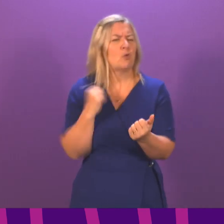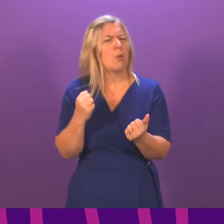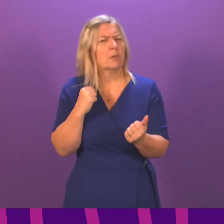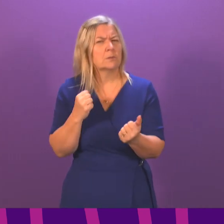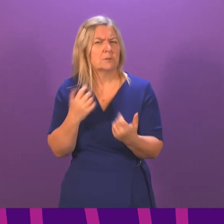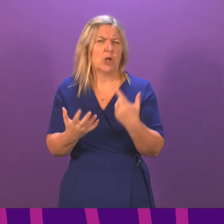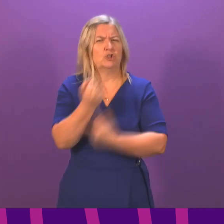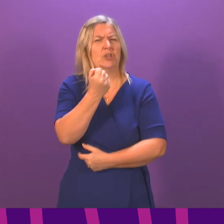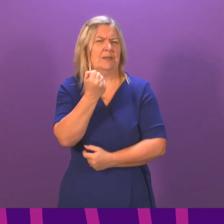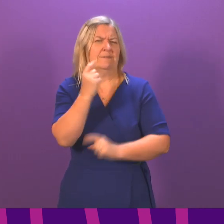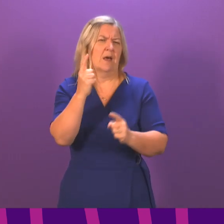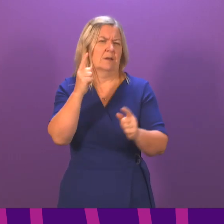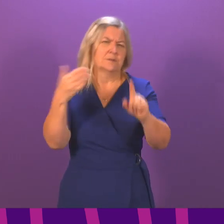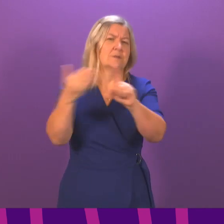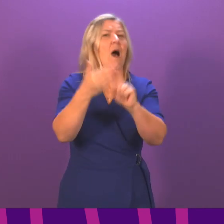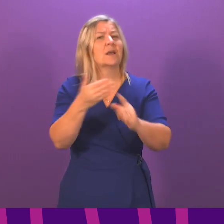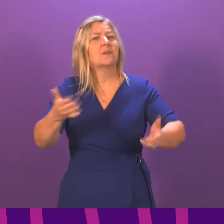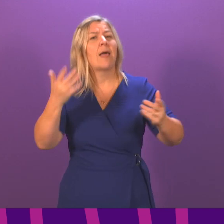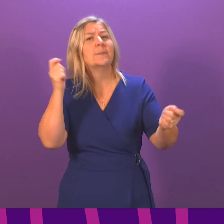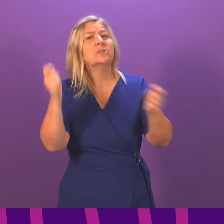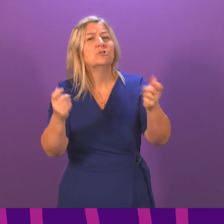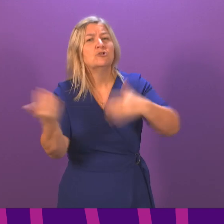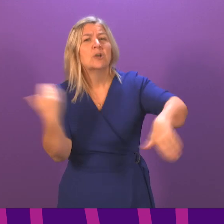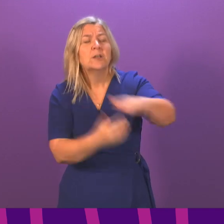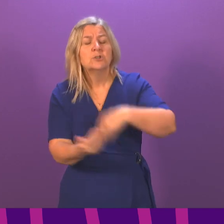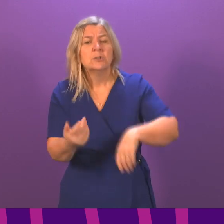The First Minister: The bank’s primary mission will be to support